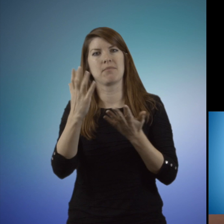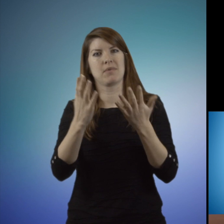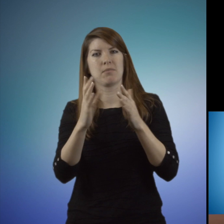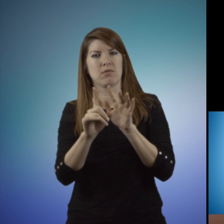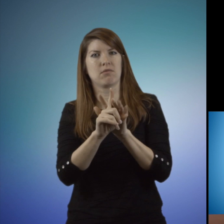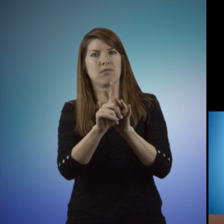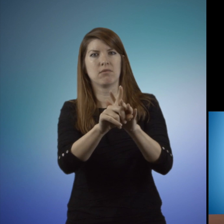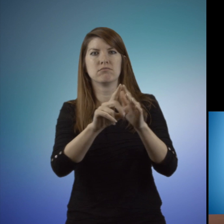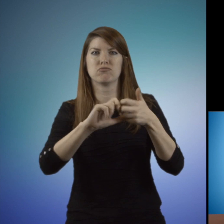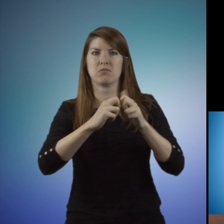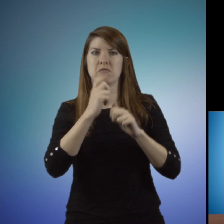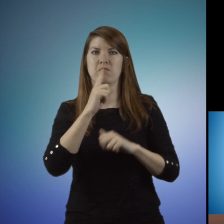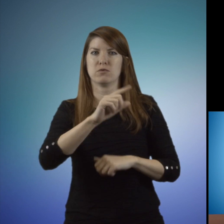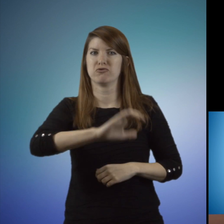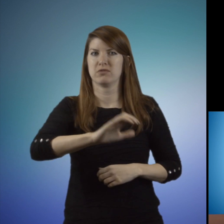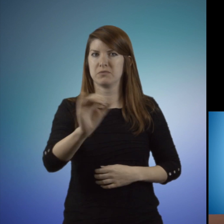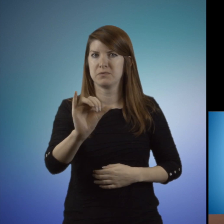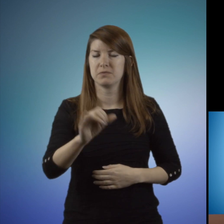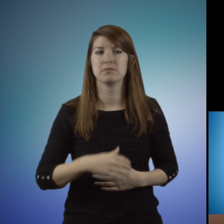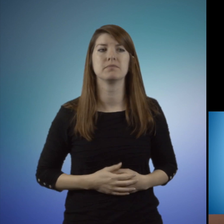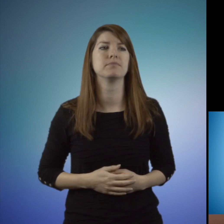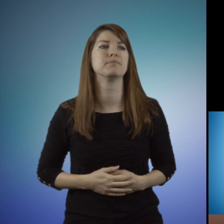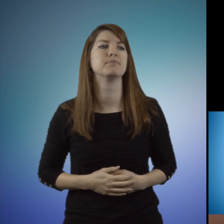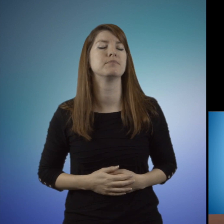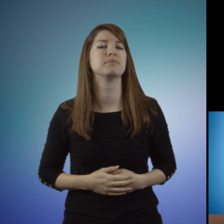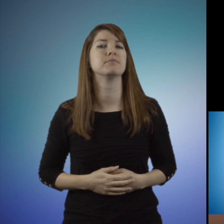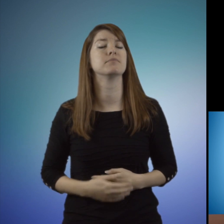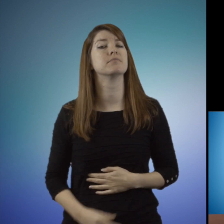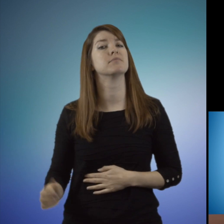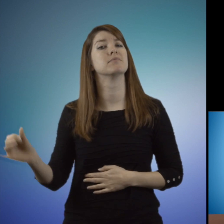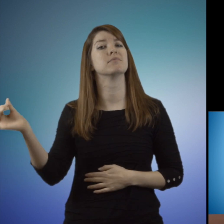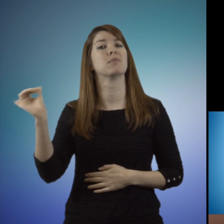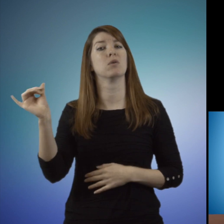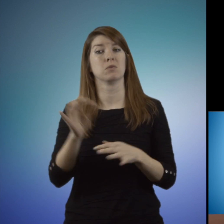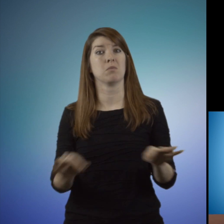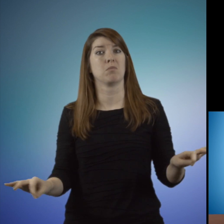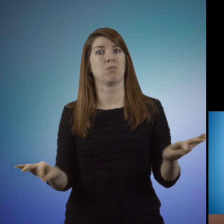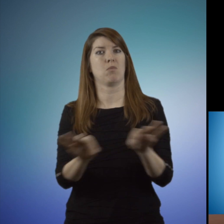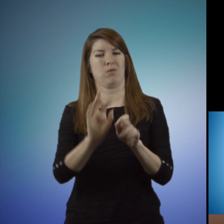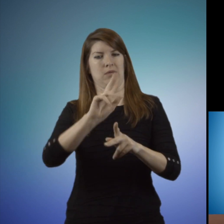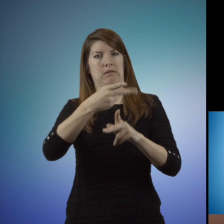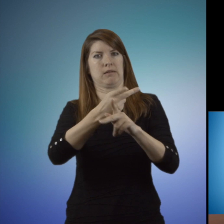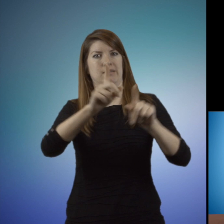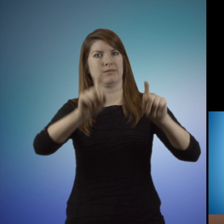Also important is the tests that are used need to be technically sound and selected